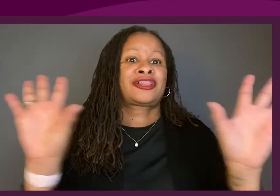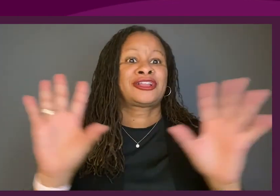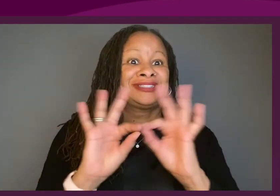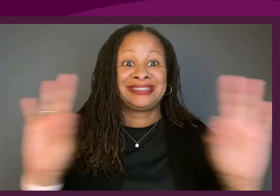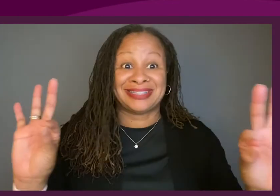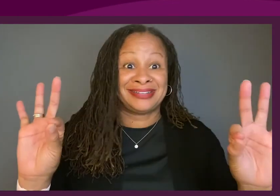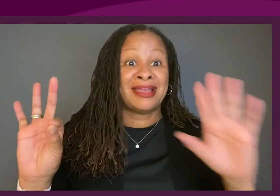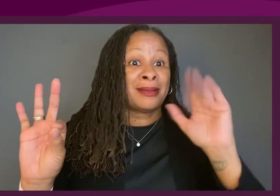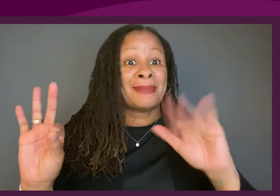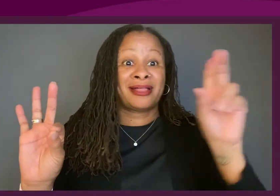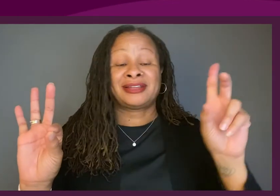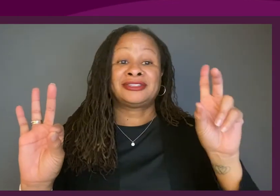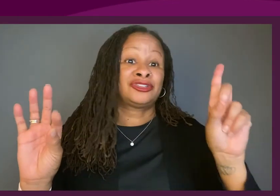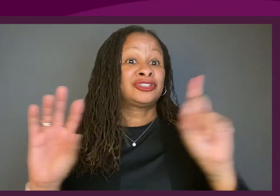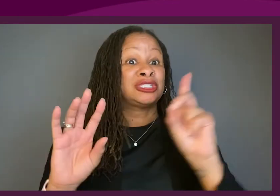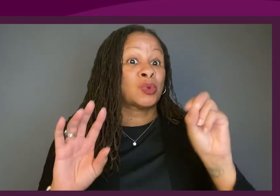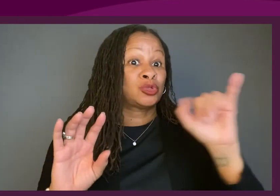Yet again, this is in the US.